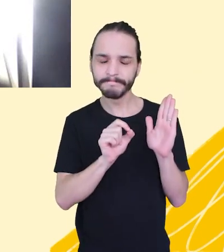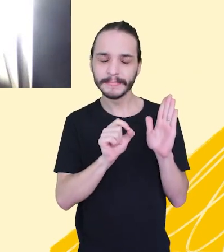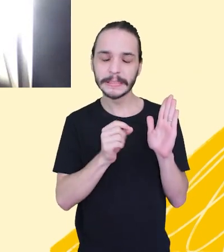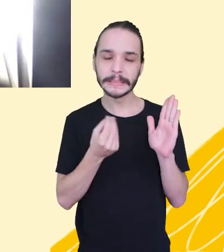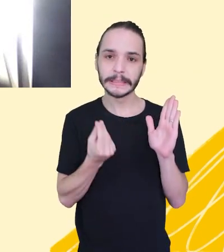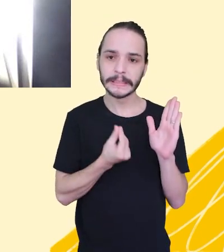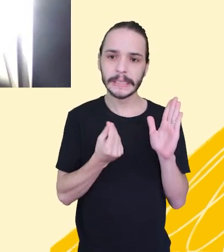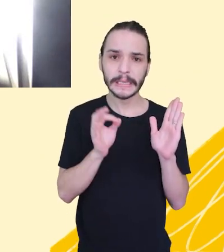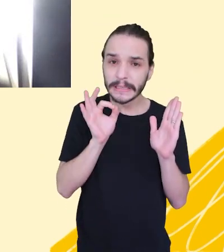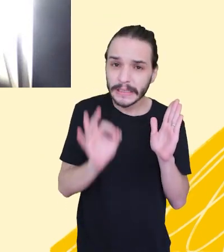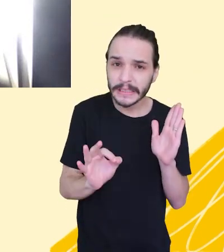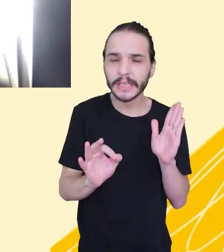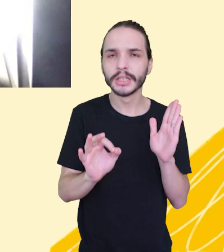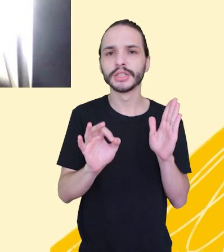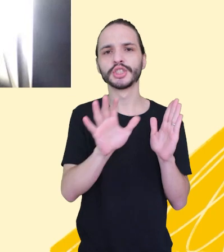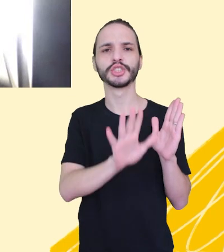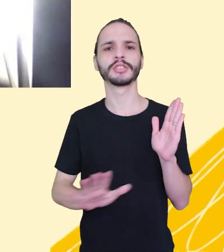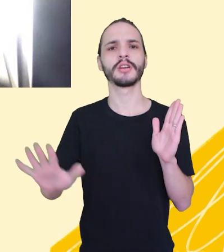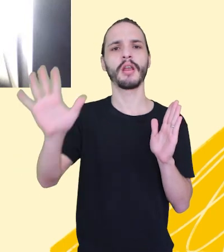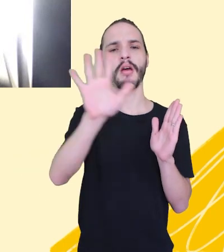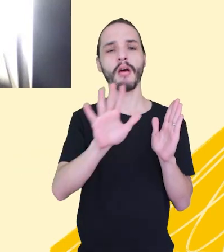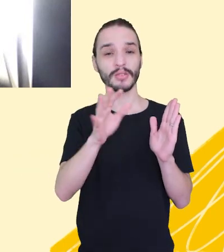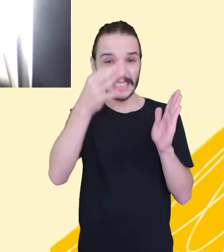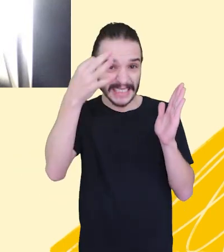in a very general way the right thing